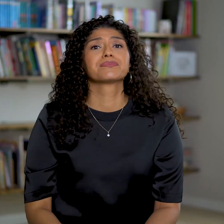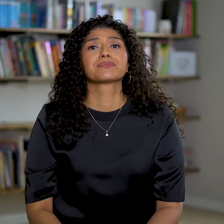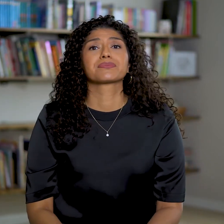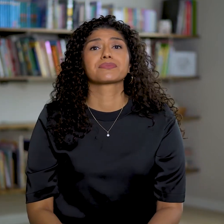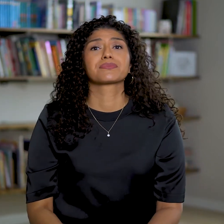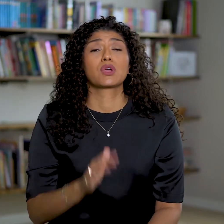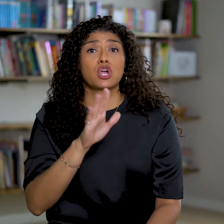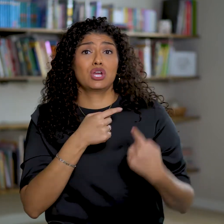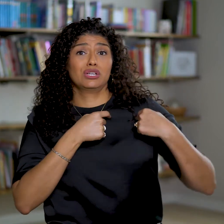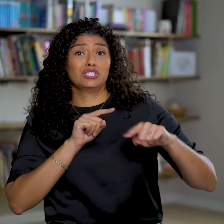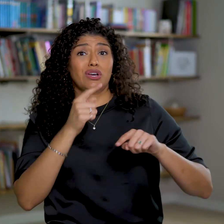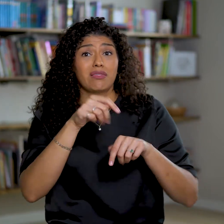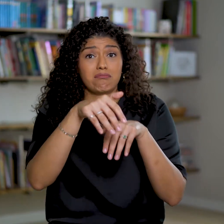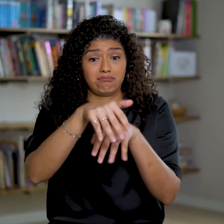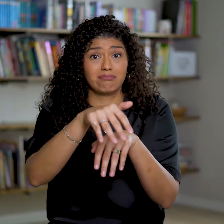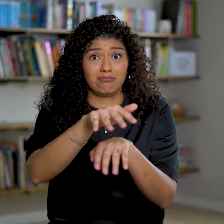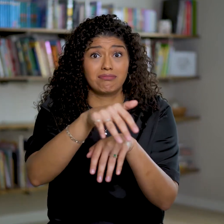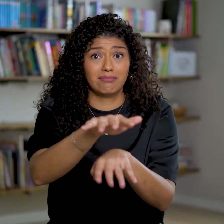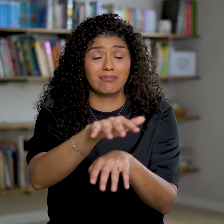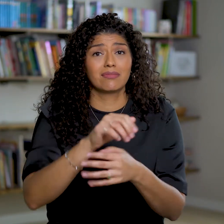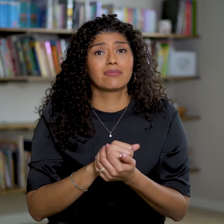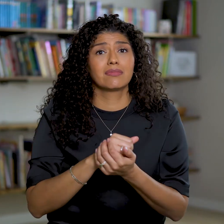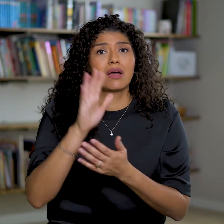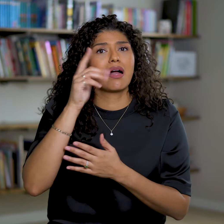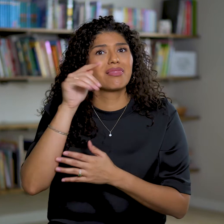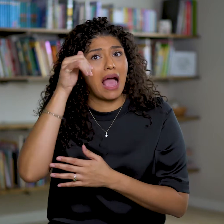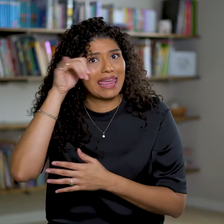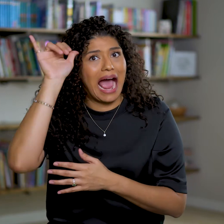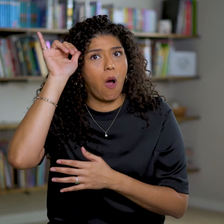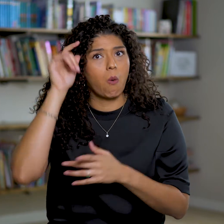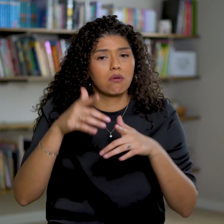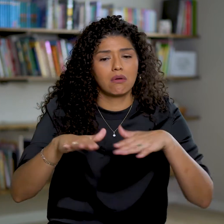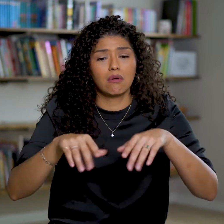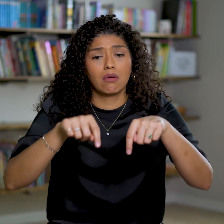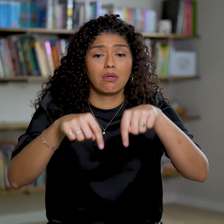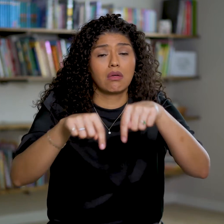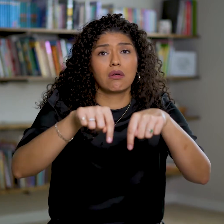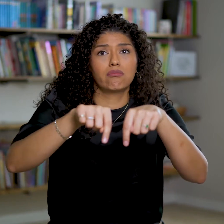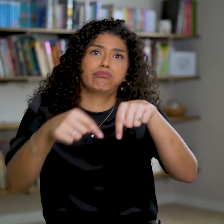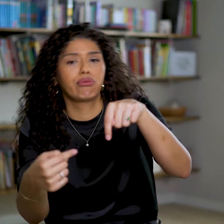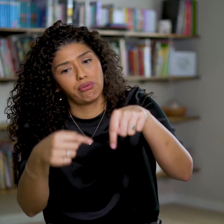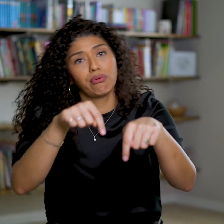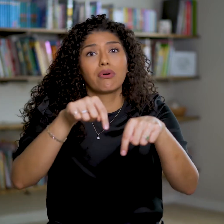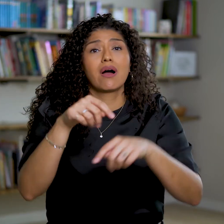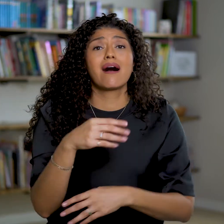During the parade the cows stumble,